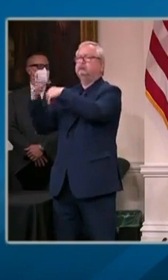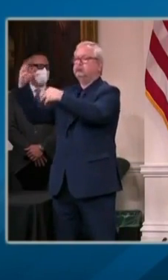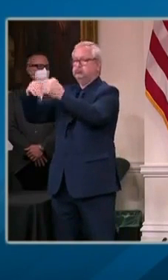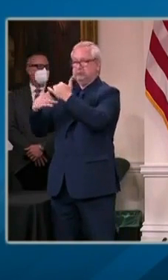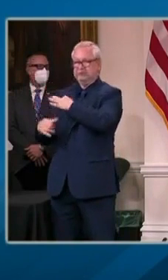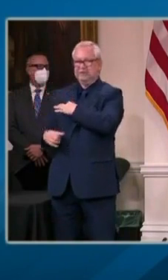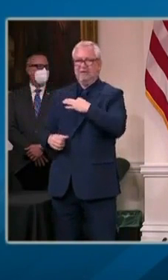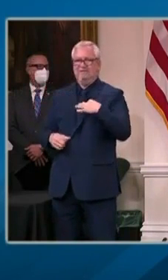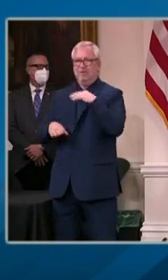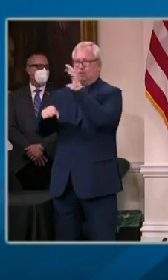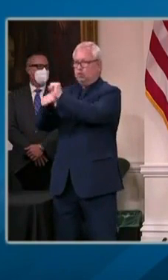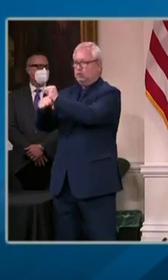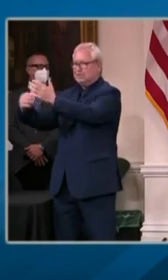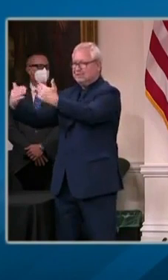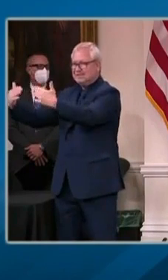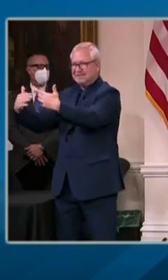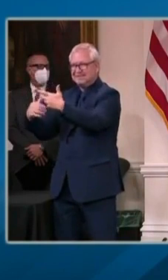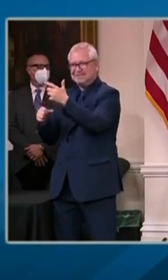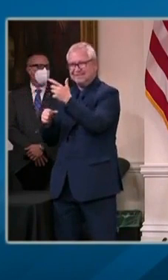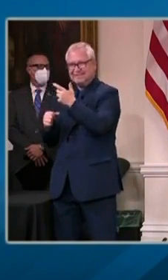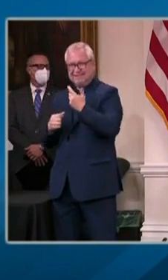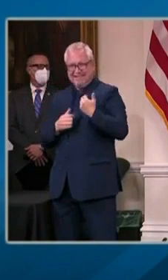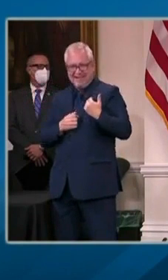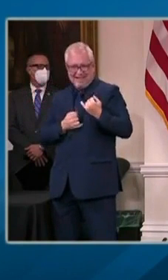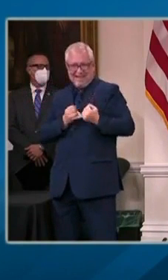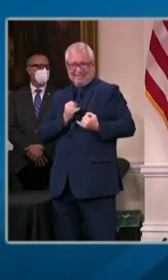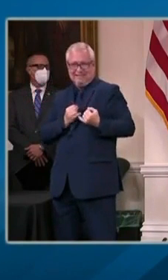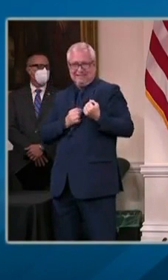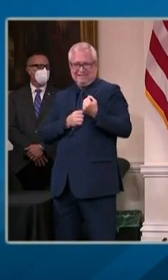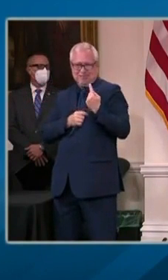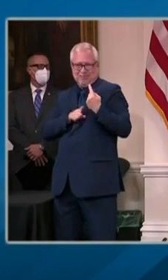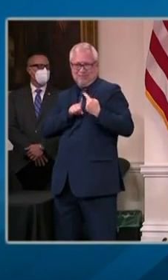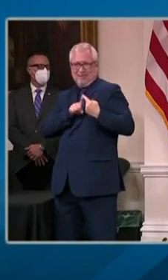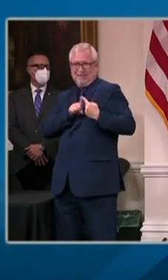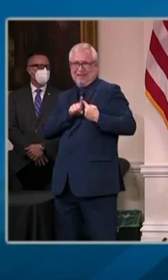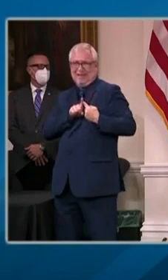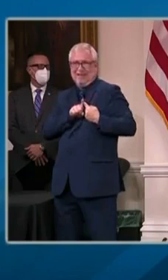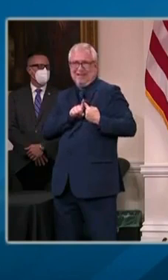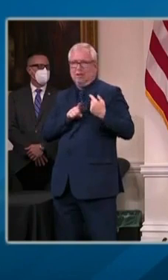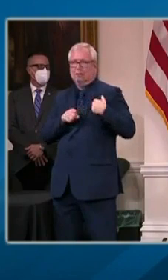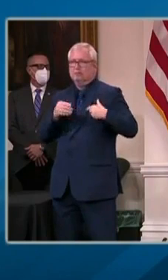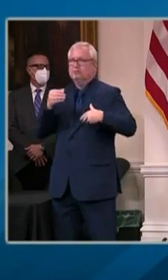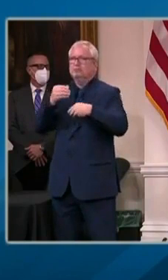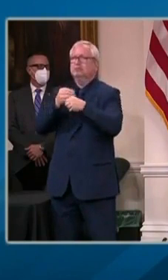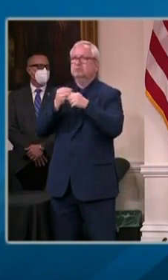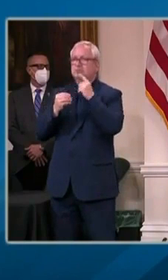AND COLLEGES AND COMMUNITY COLLEGES TO BE PART OF THE STAFFING SURGE CAPACITY.